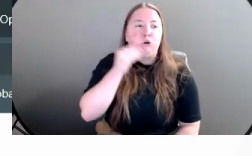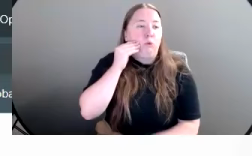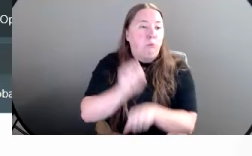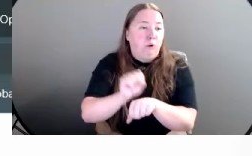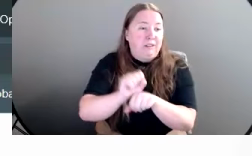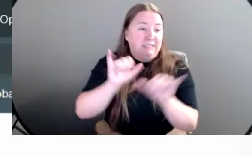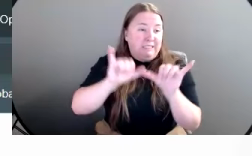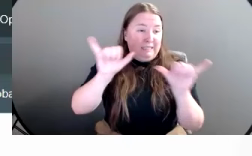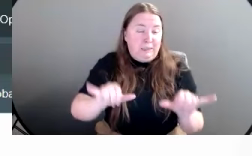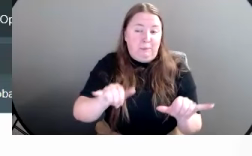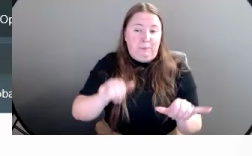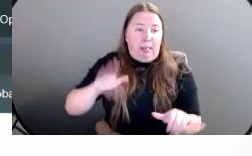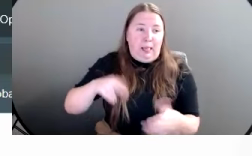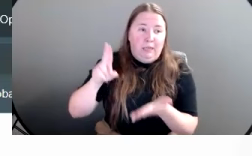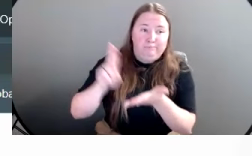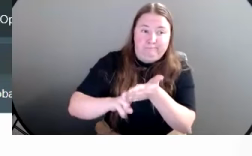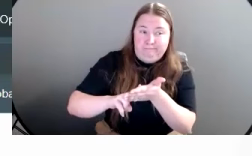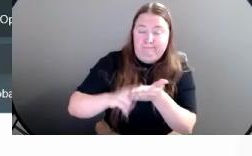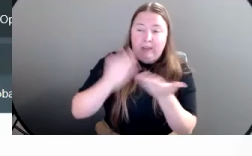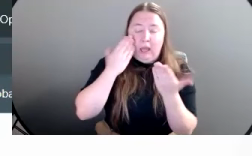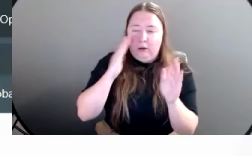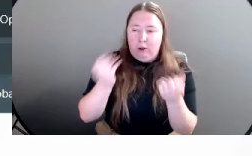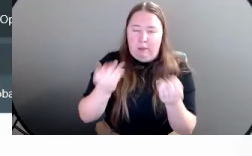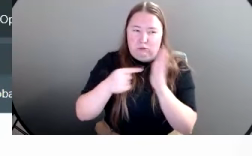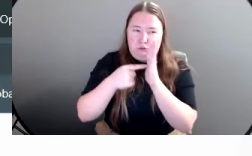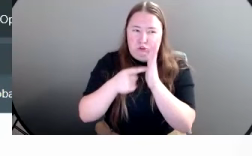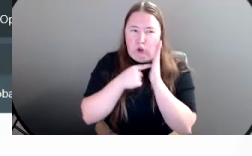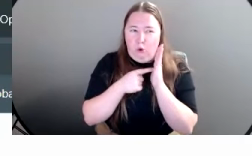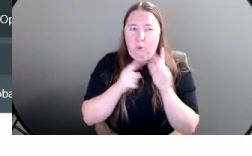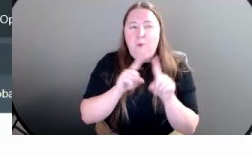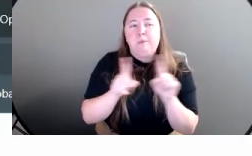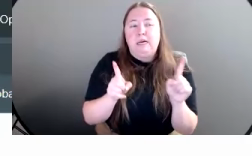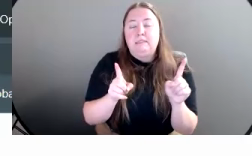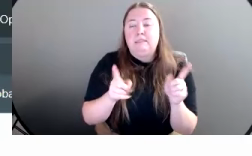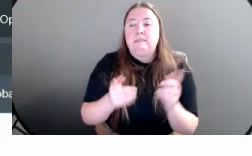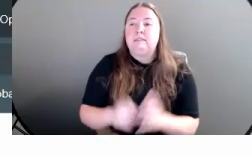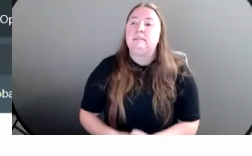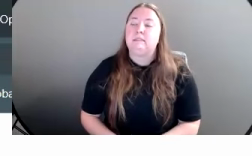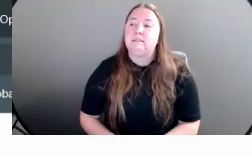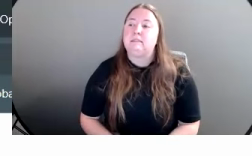I'm not logged in, so I don't know how much it'll show me, but, these are,